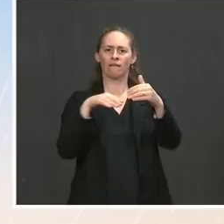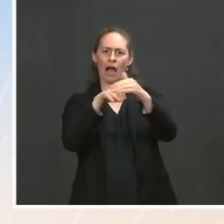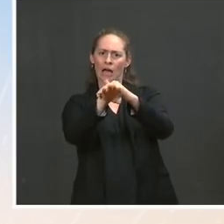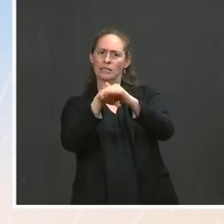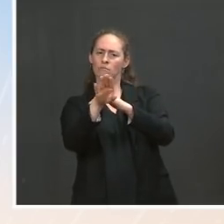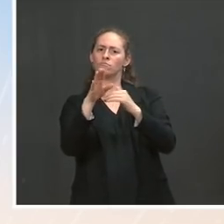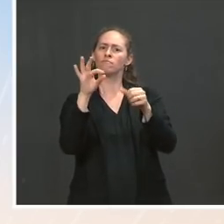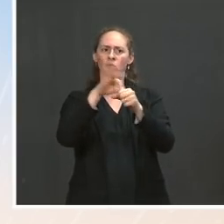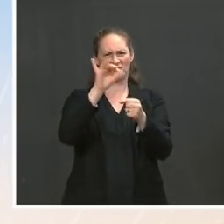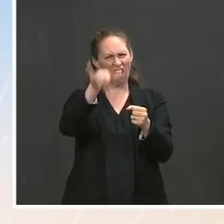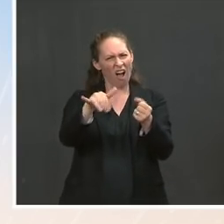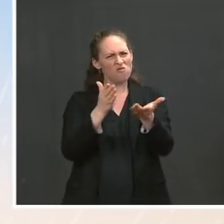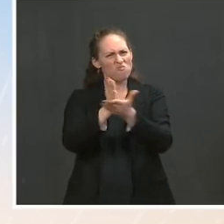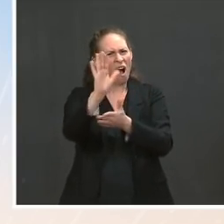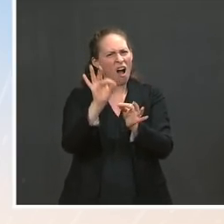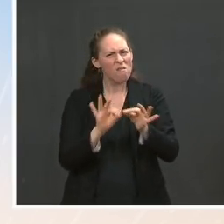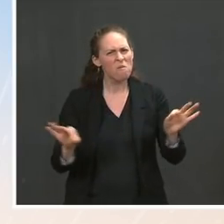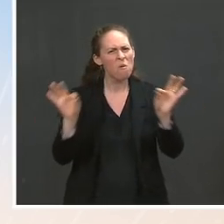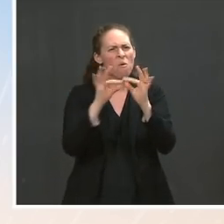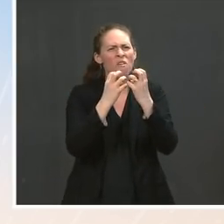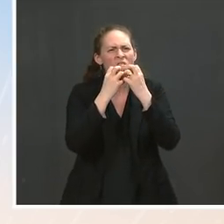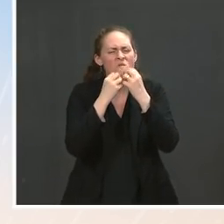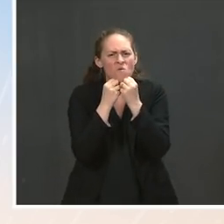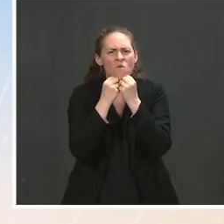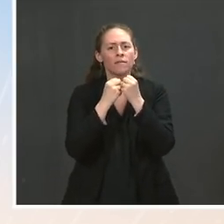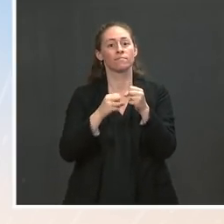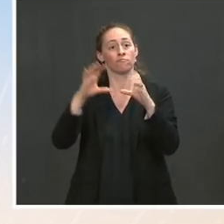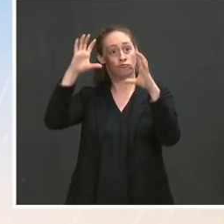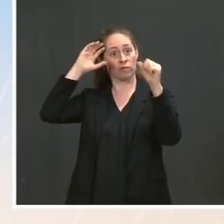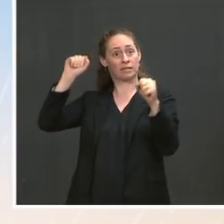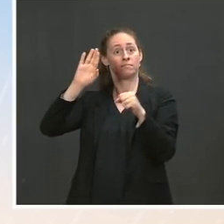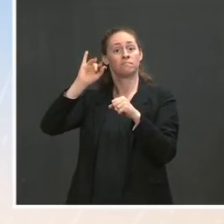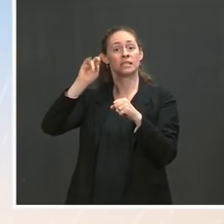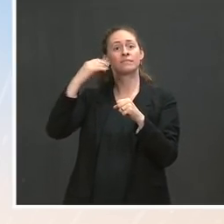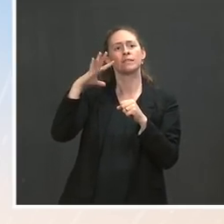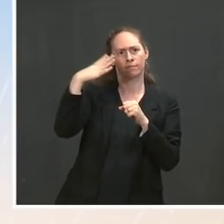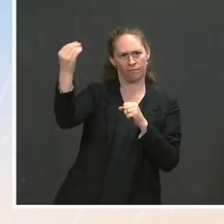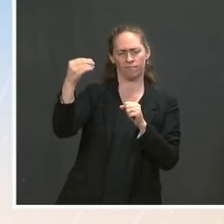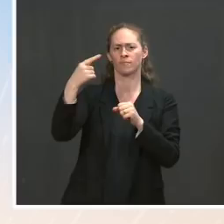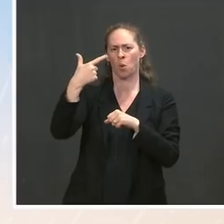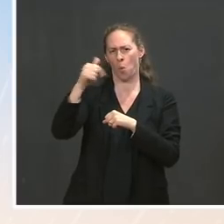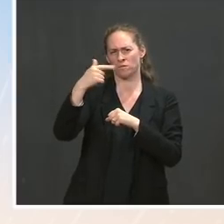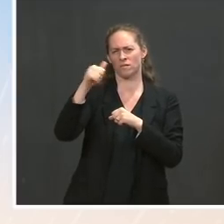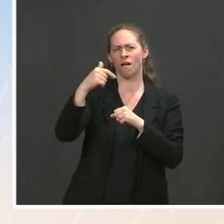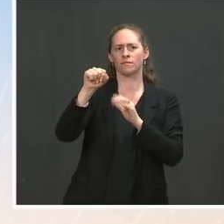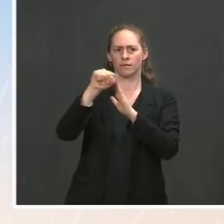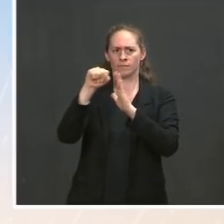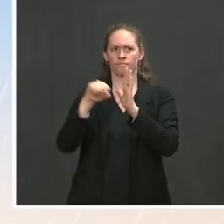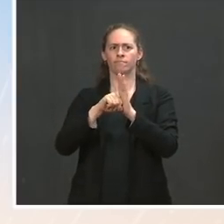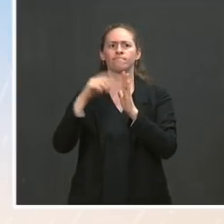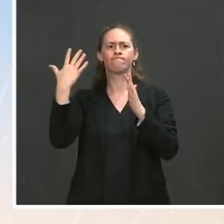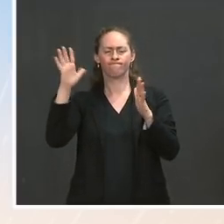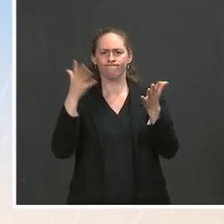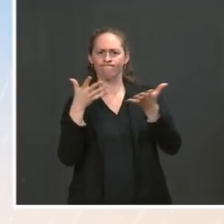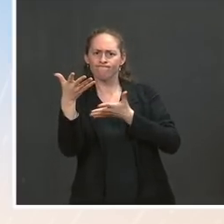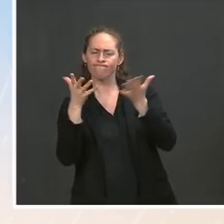he met with Stacey Abrams while he was there. And he will also continue to encourage and engage with outside leaders and activists